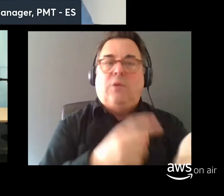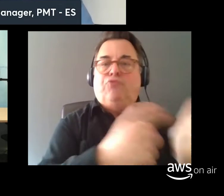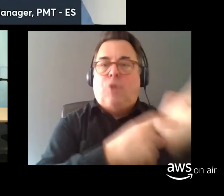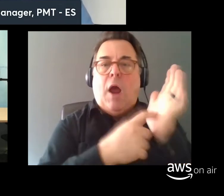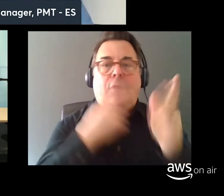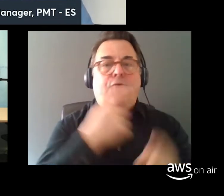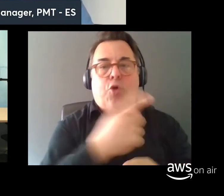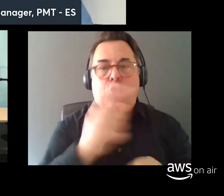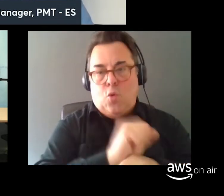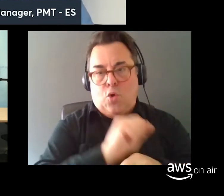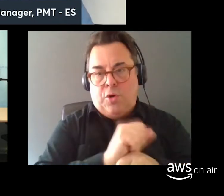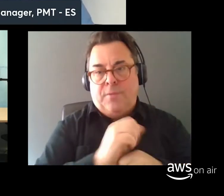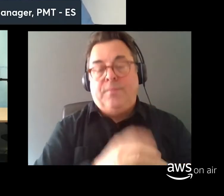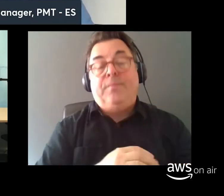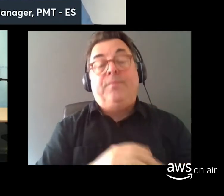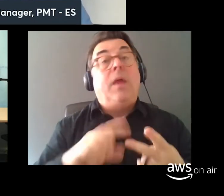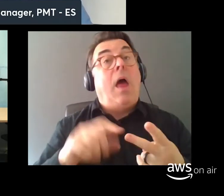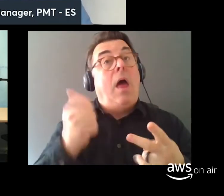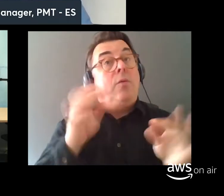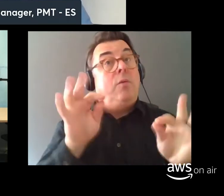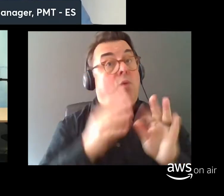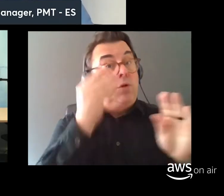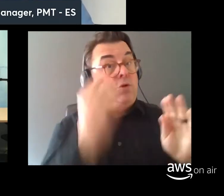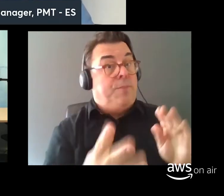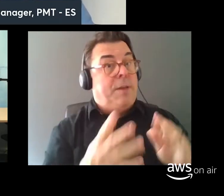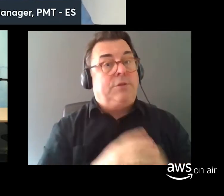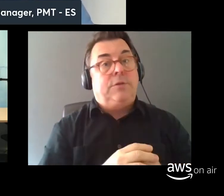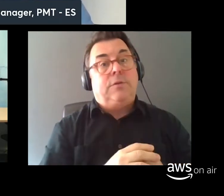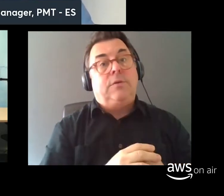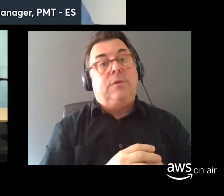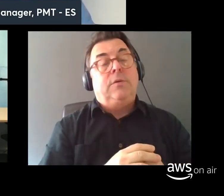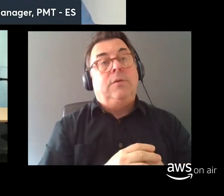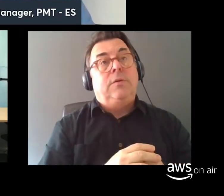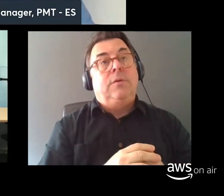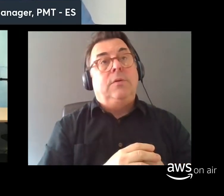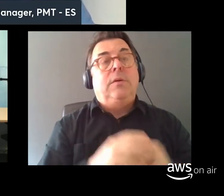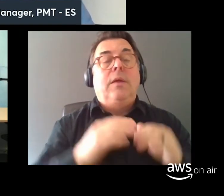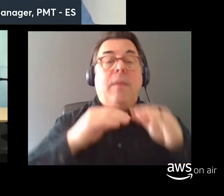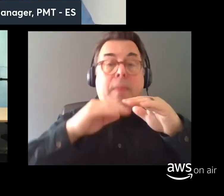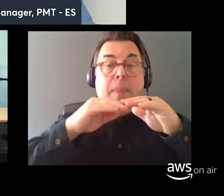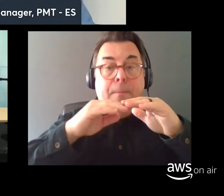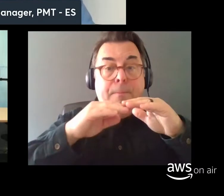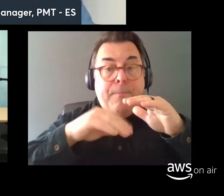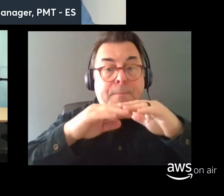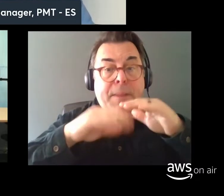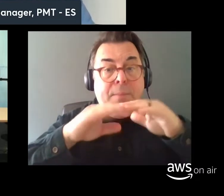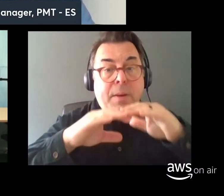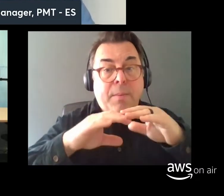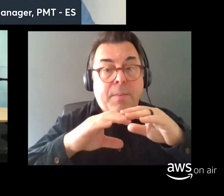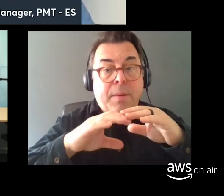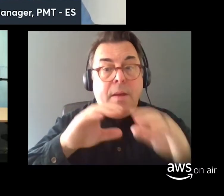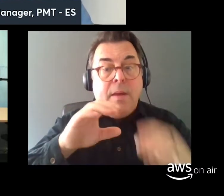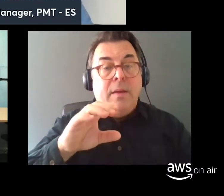The other bit to talk about here is that your minimum capacity with Aurora Serverless v2 also has been reduced.